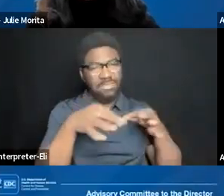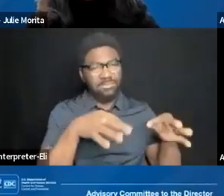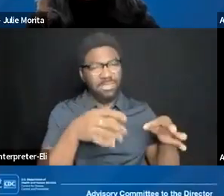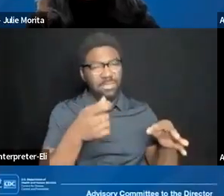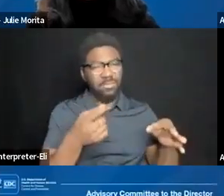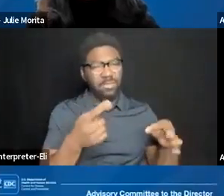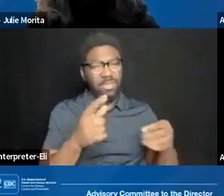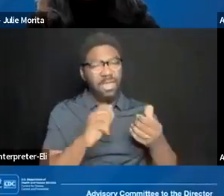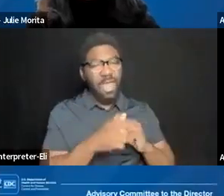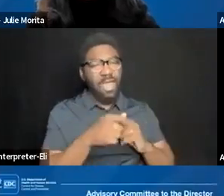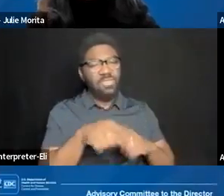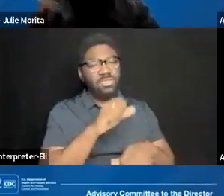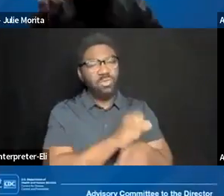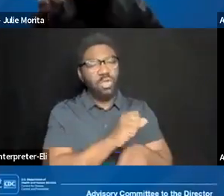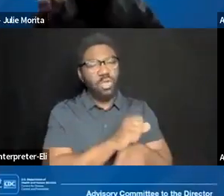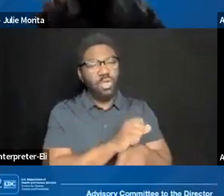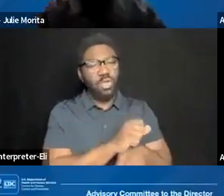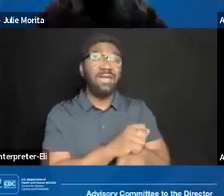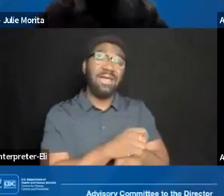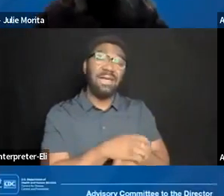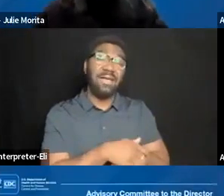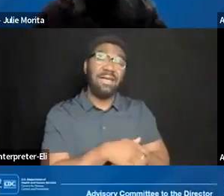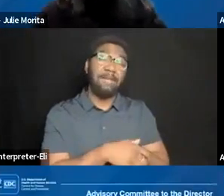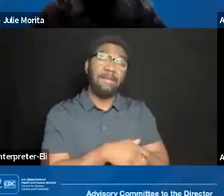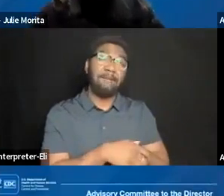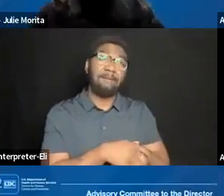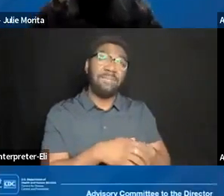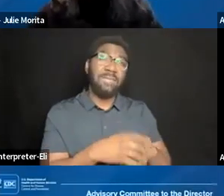if this is in terms of, I imagine, business process improvement strike team,